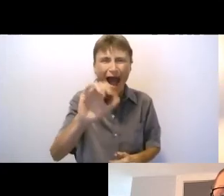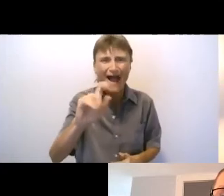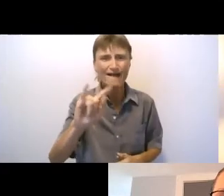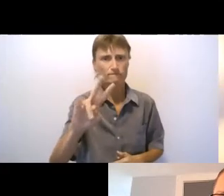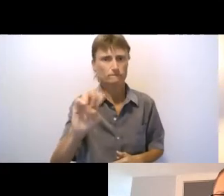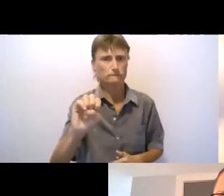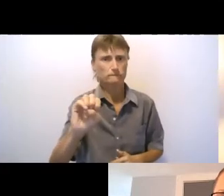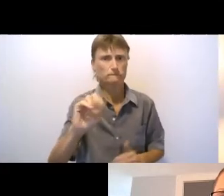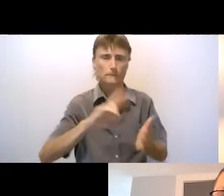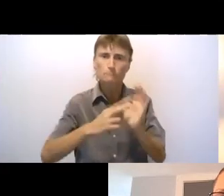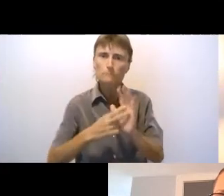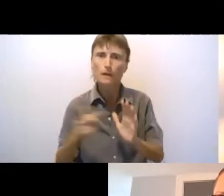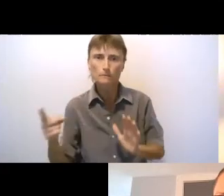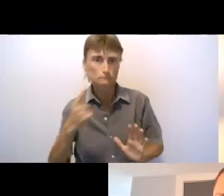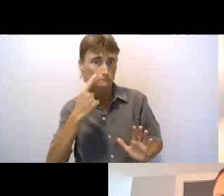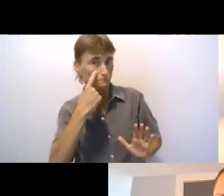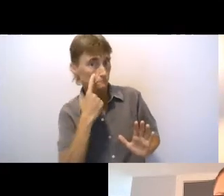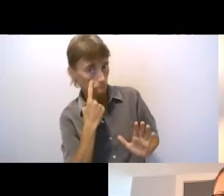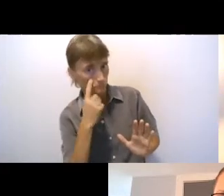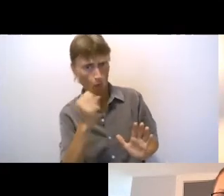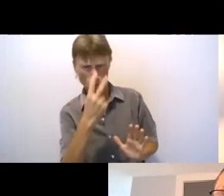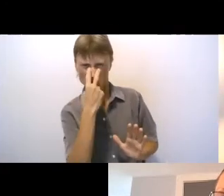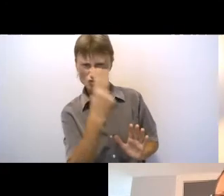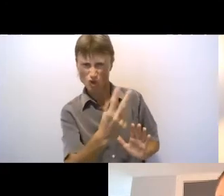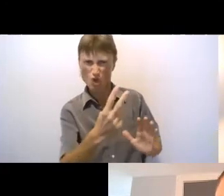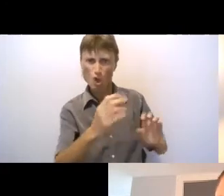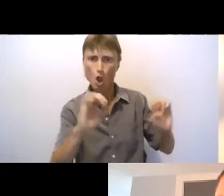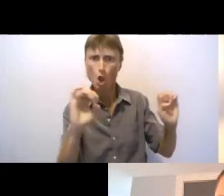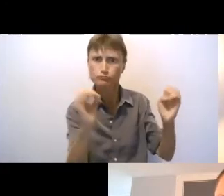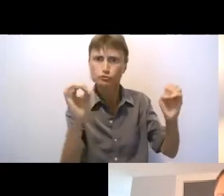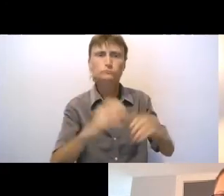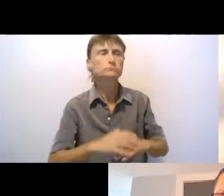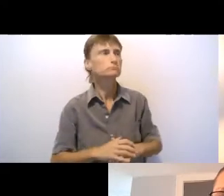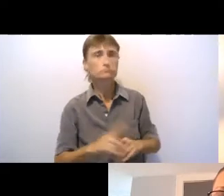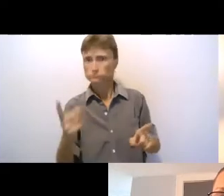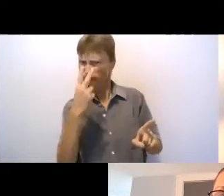an emergency, or power-based violence, they recognize it as such and they take it upon